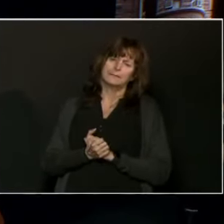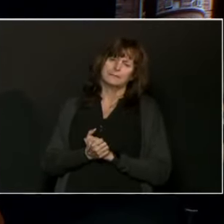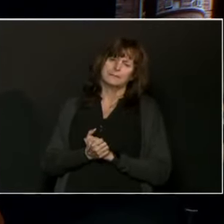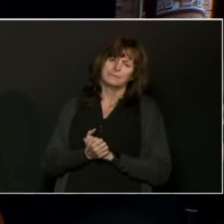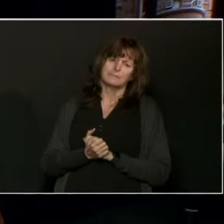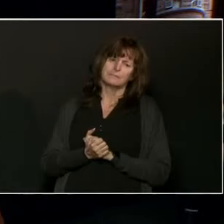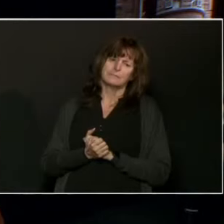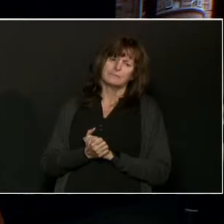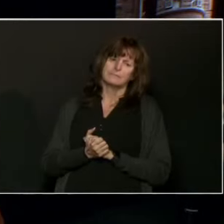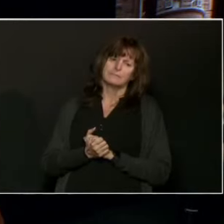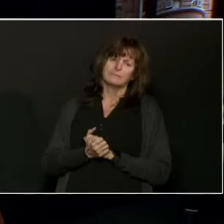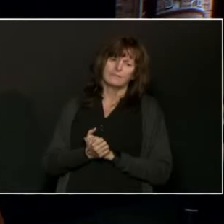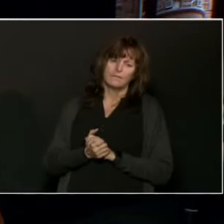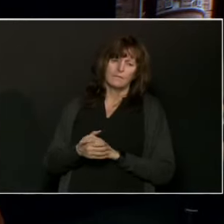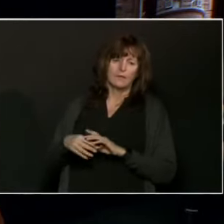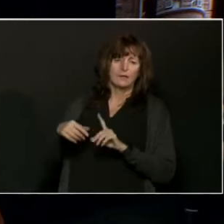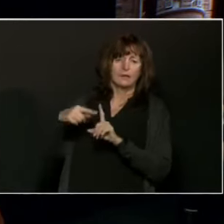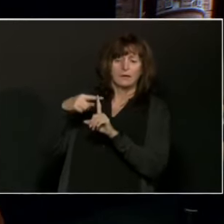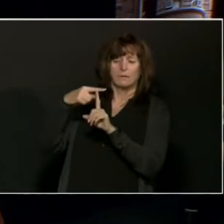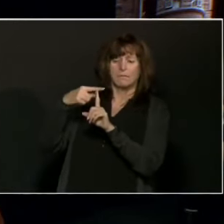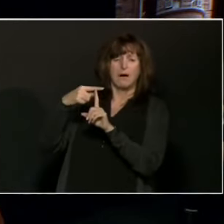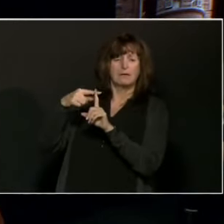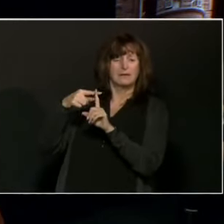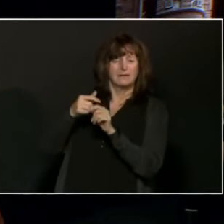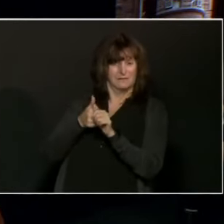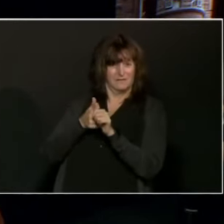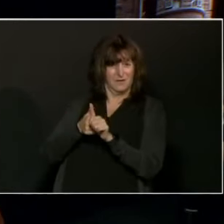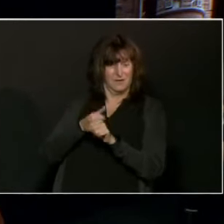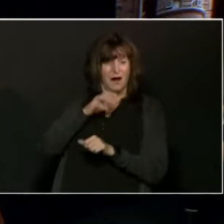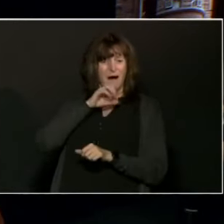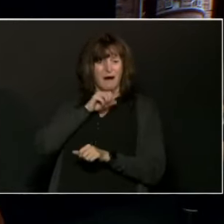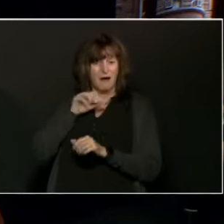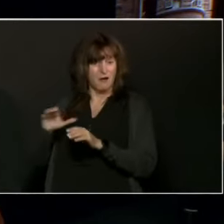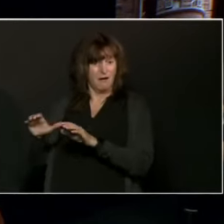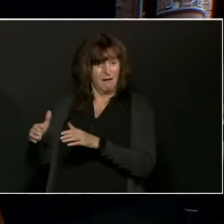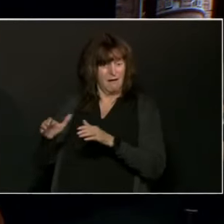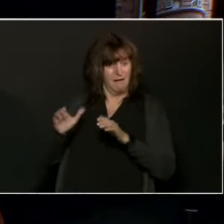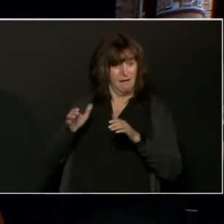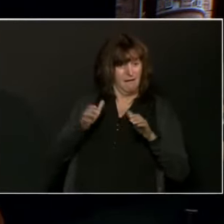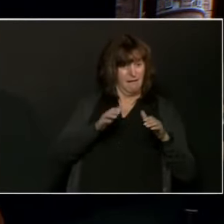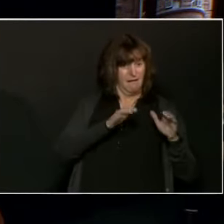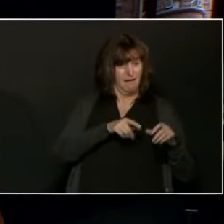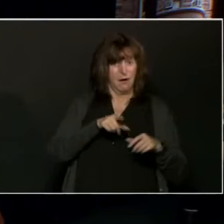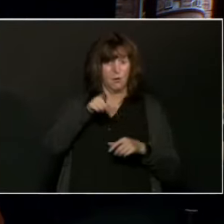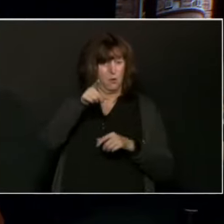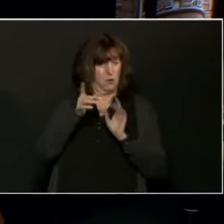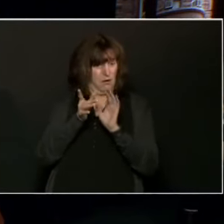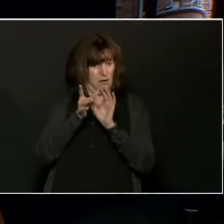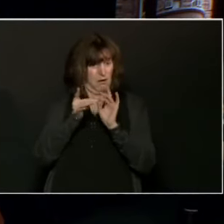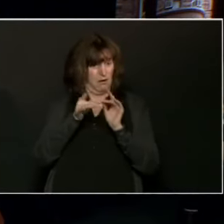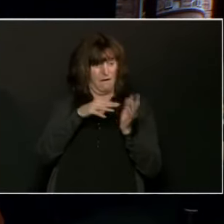FOR TAKING MY QUESTION.